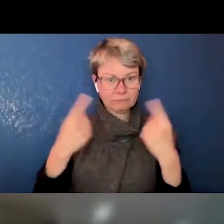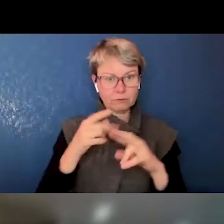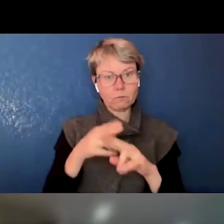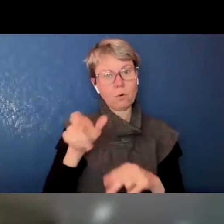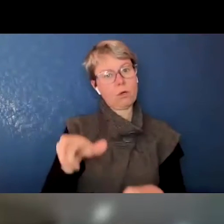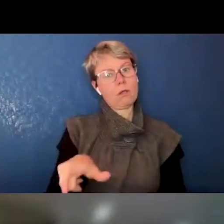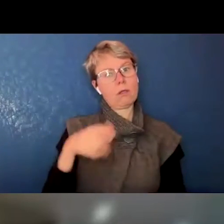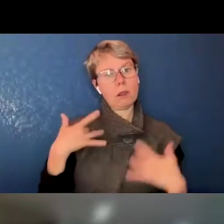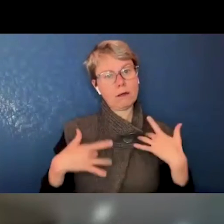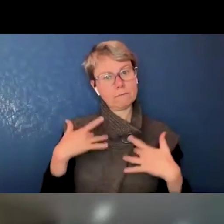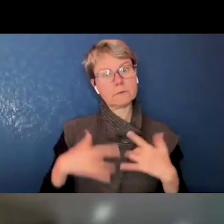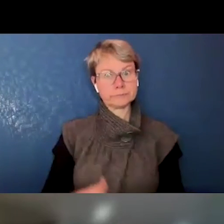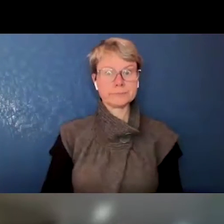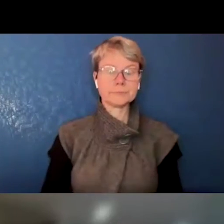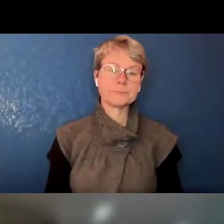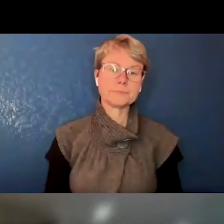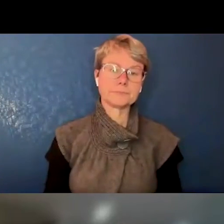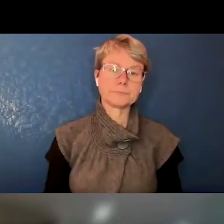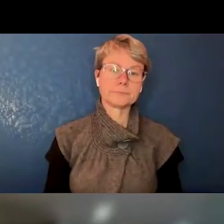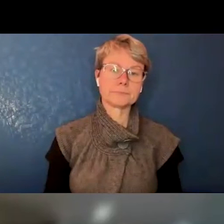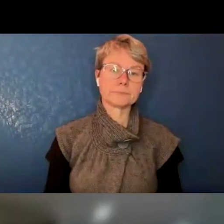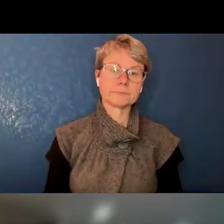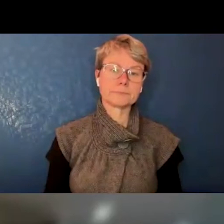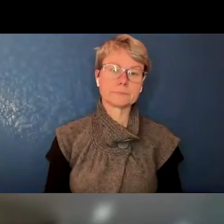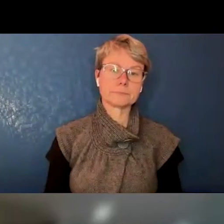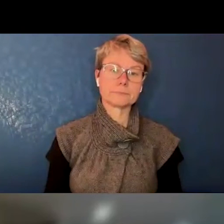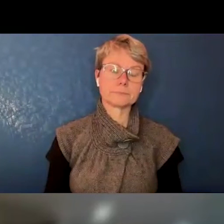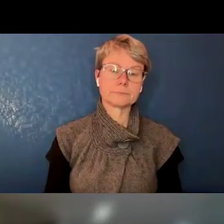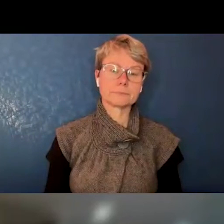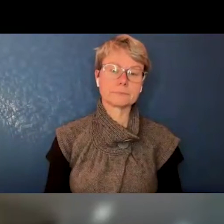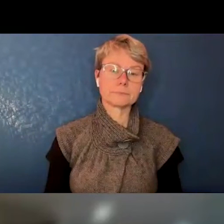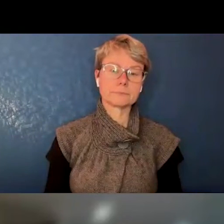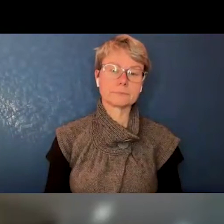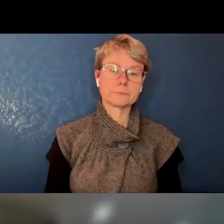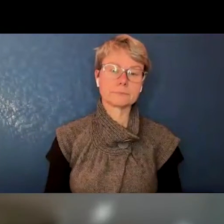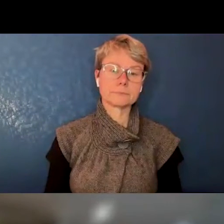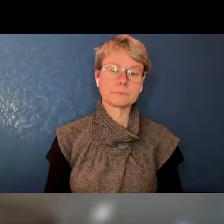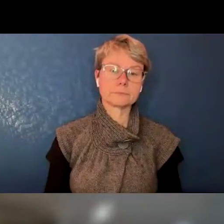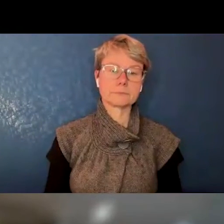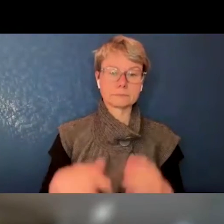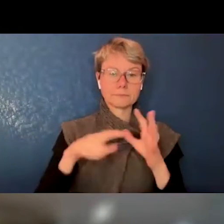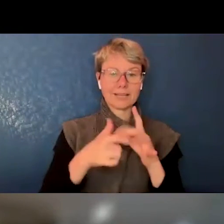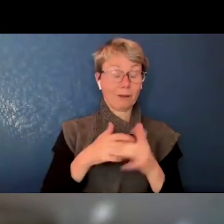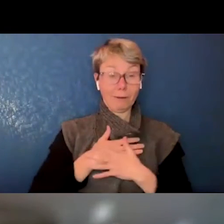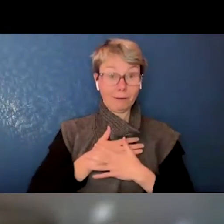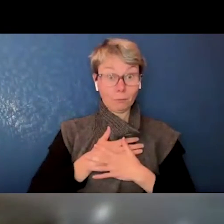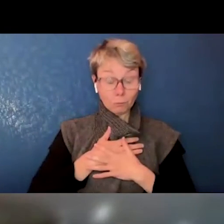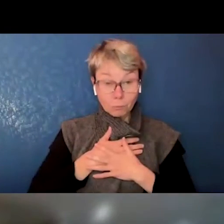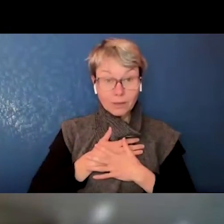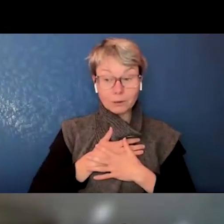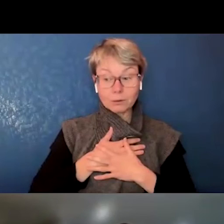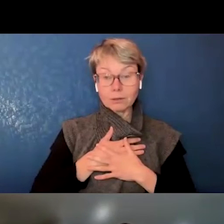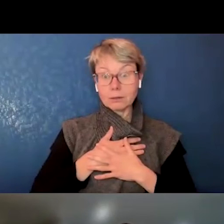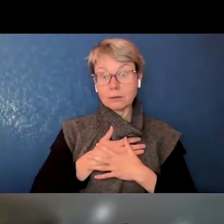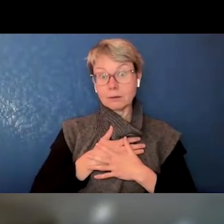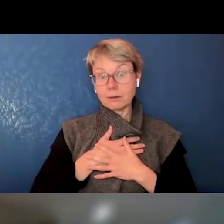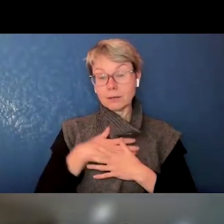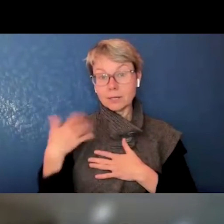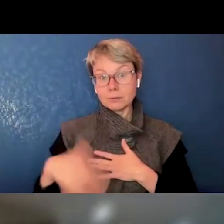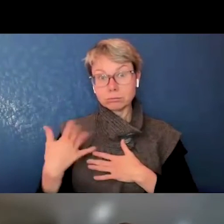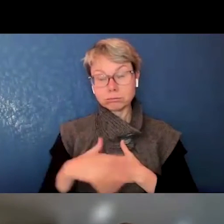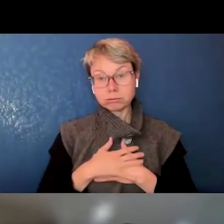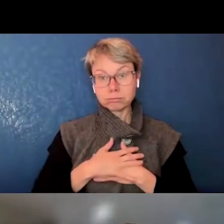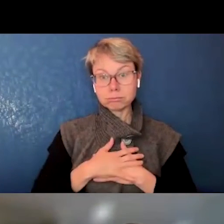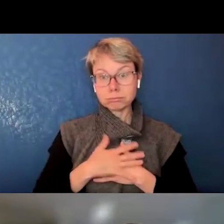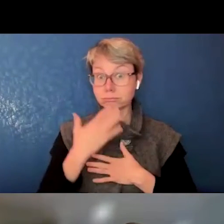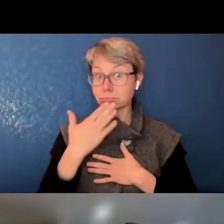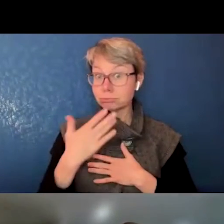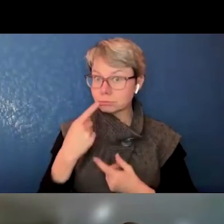person wow I'm speechless thank you for sharing that sh that's um yeah sounds like some pretty